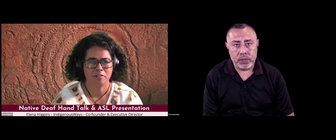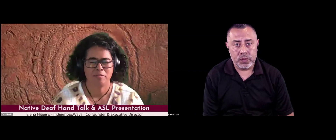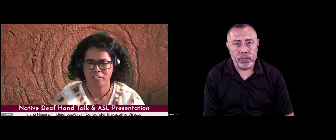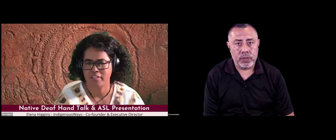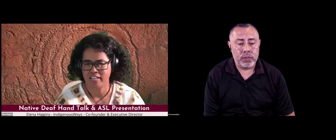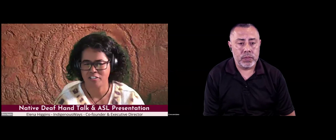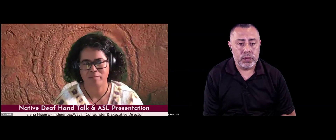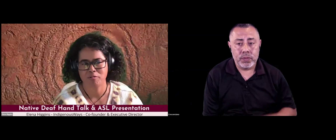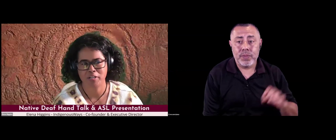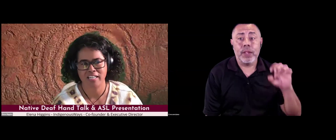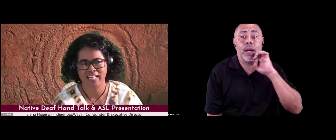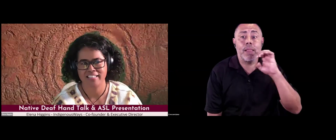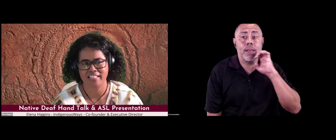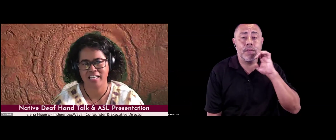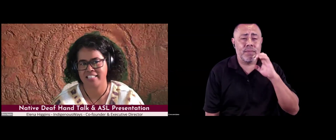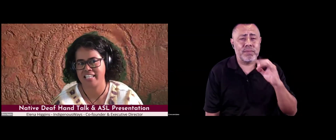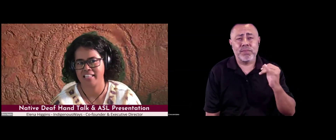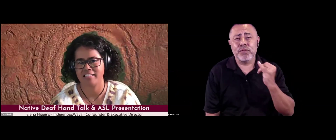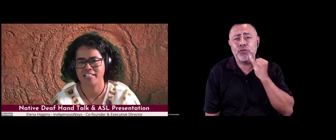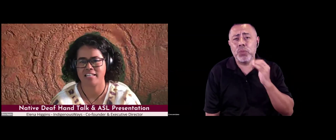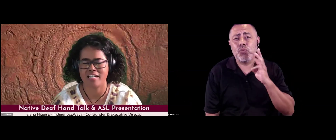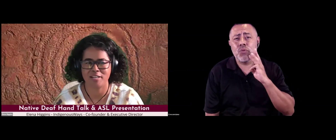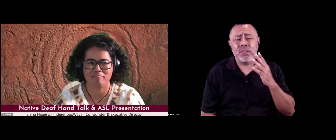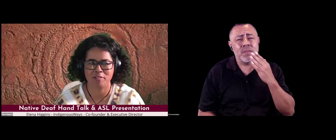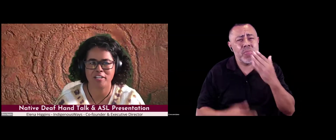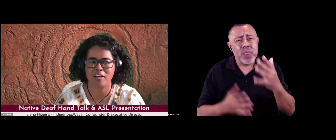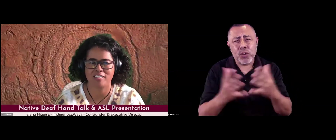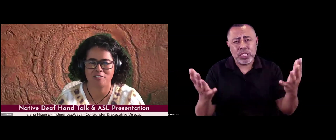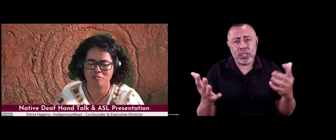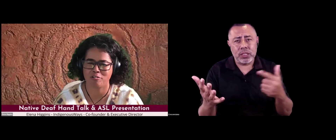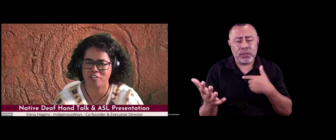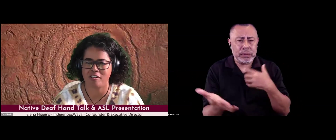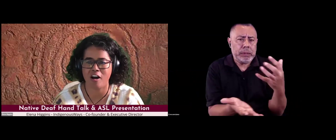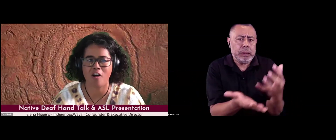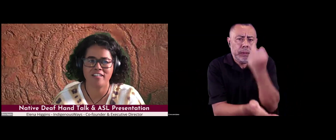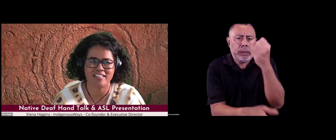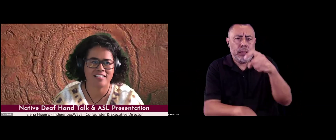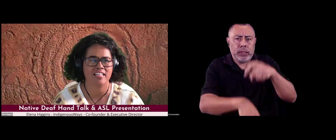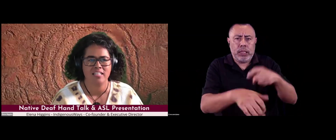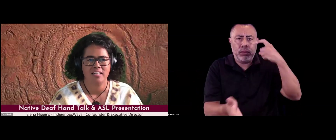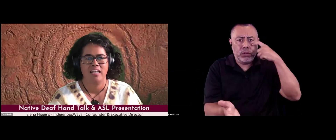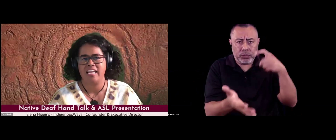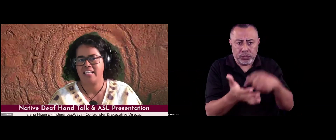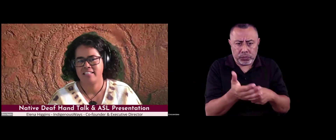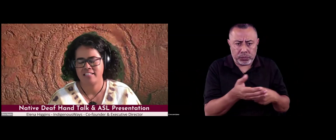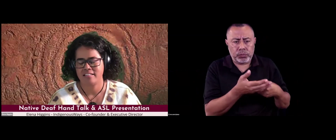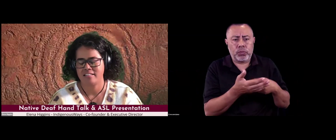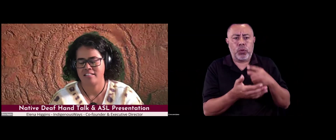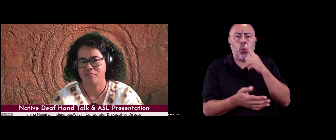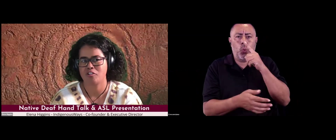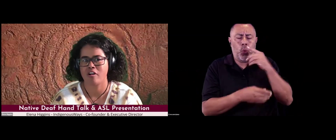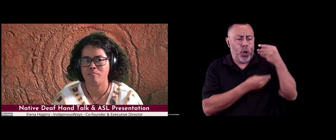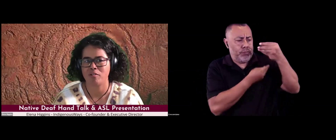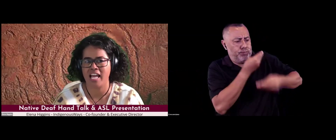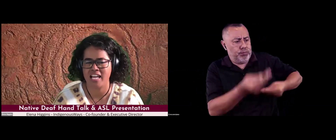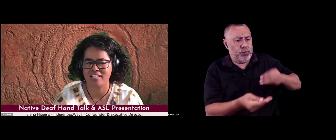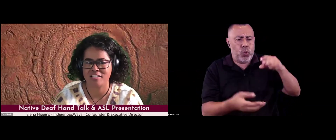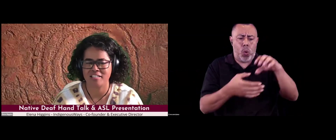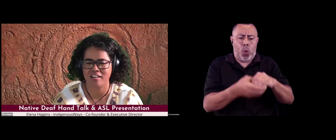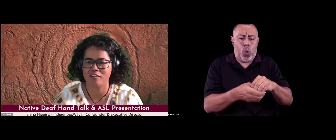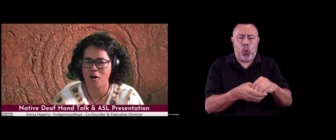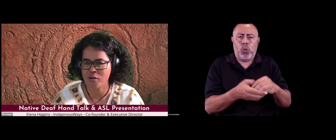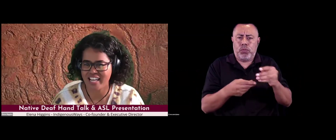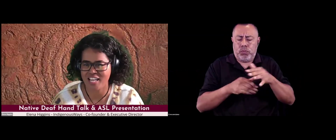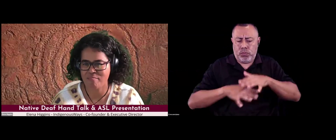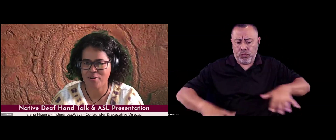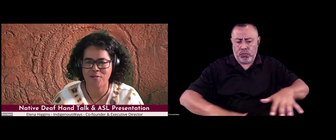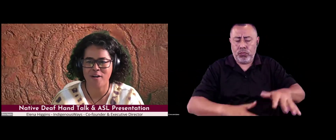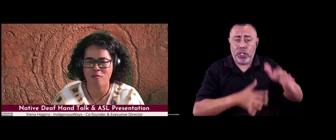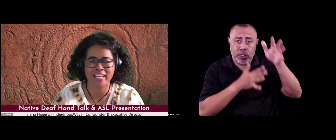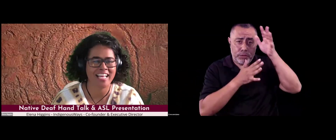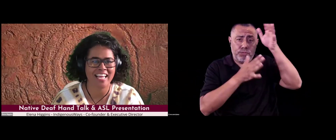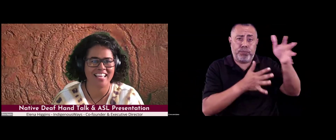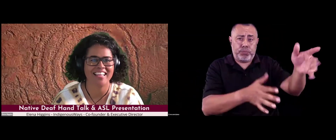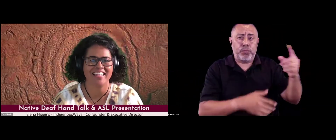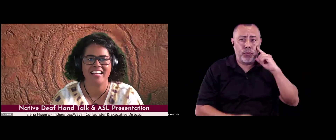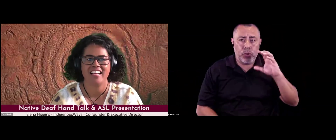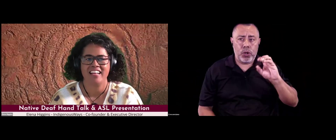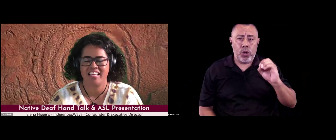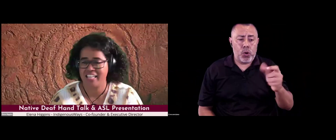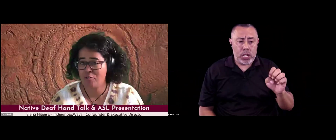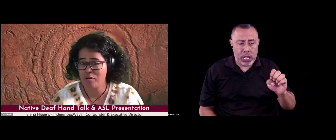Thank you so much for that, James, wooden legs. I'd like to take this time to acknowledge the traditional owners and ancestors of the tribal lands of Ogay, Po, a wingy.